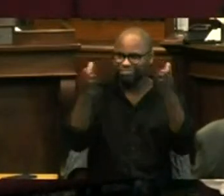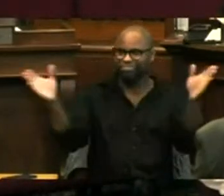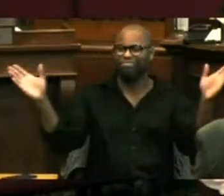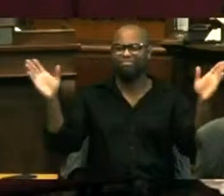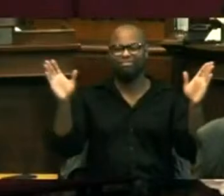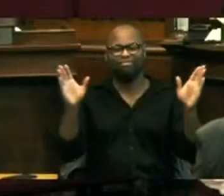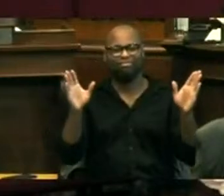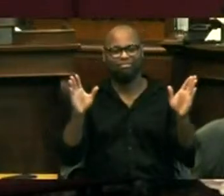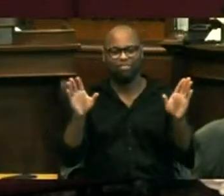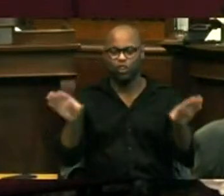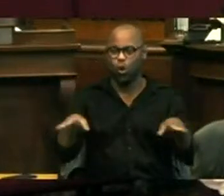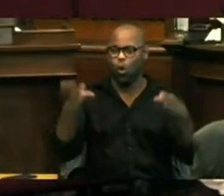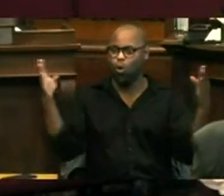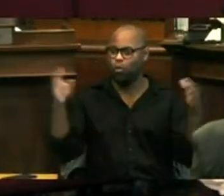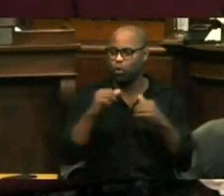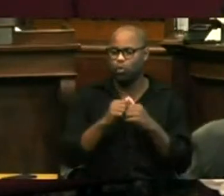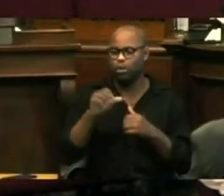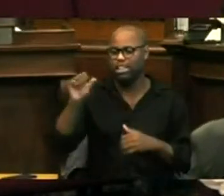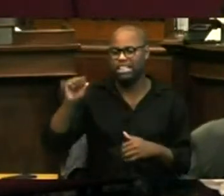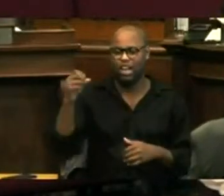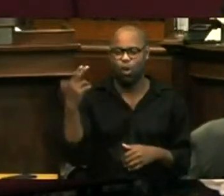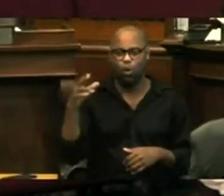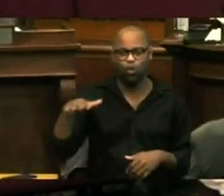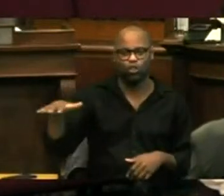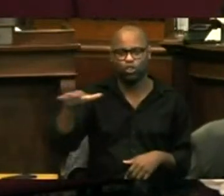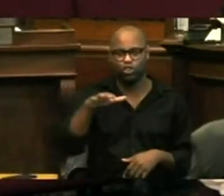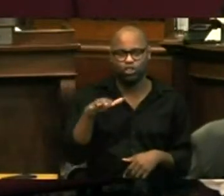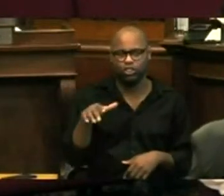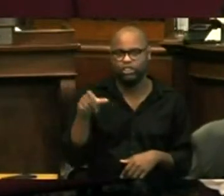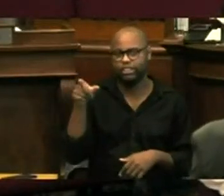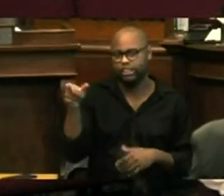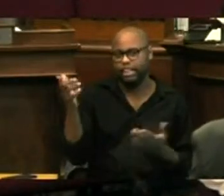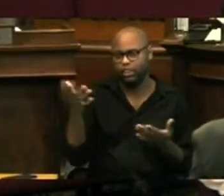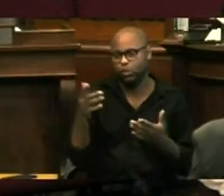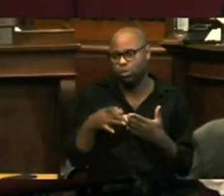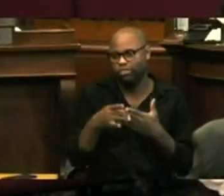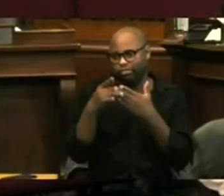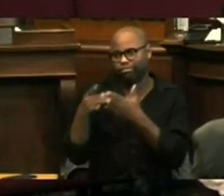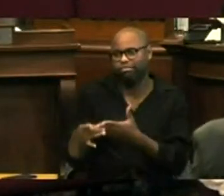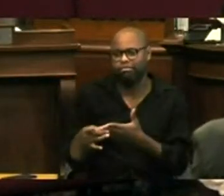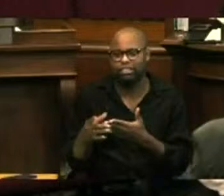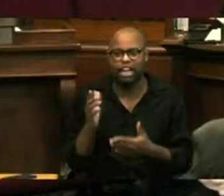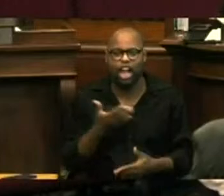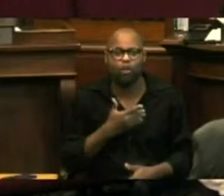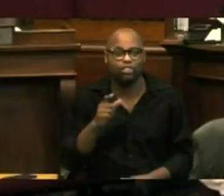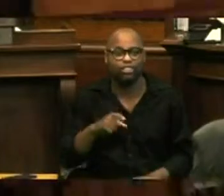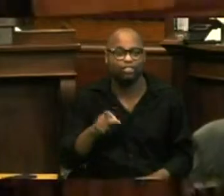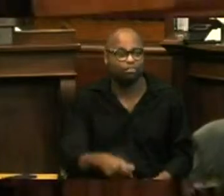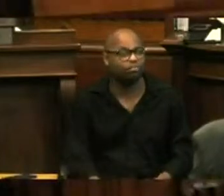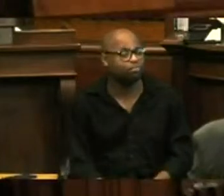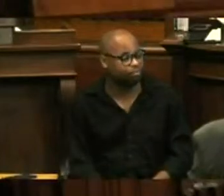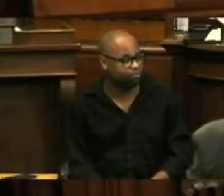what the challenges are. So we're trying to be as open with